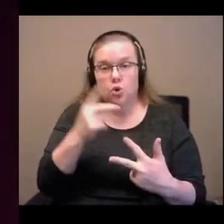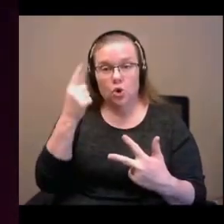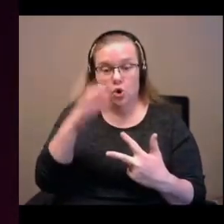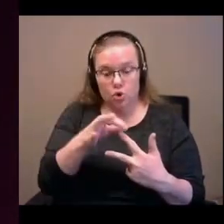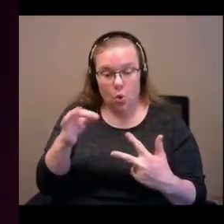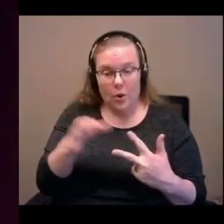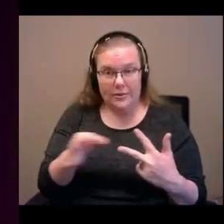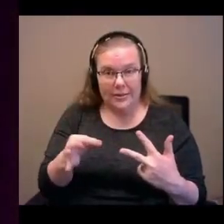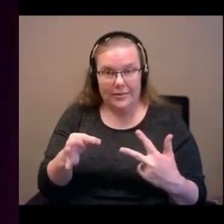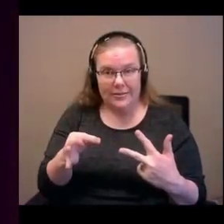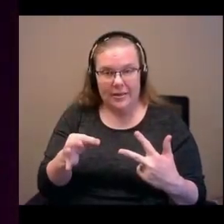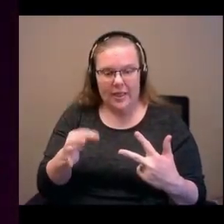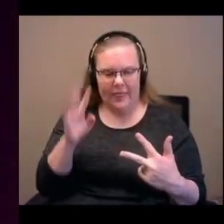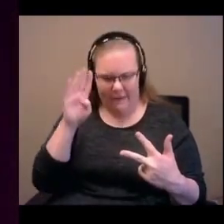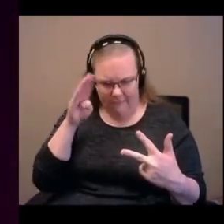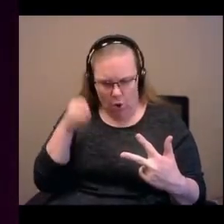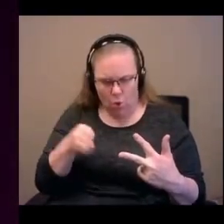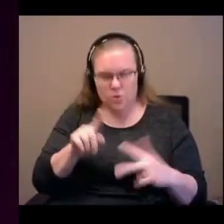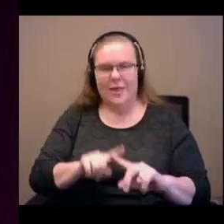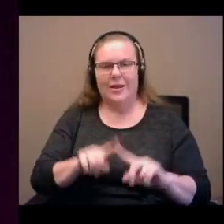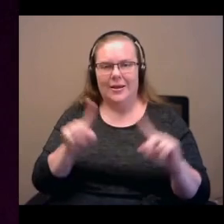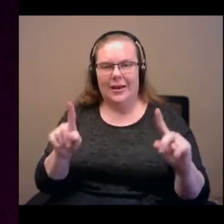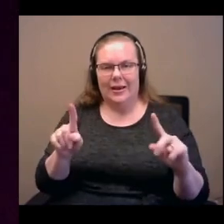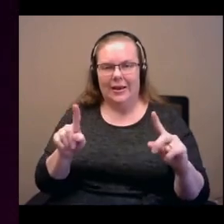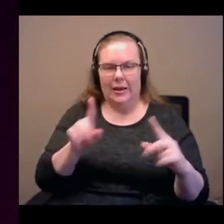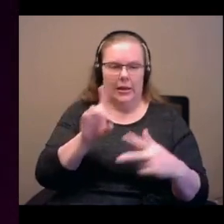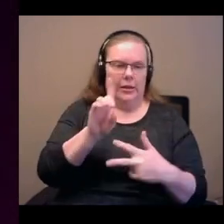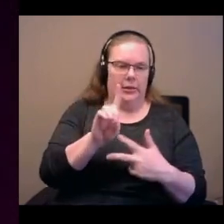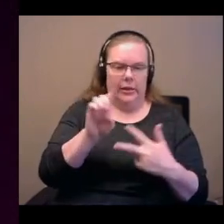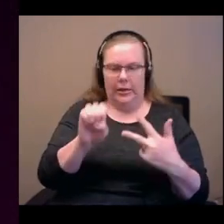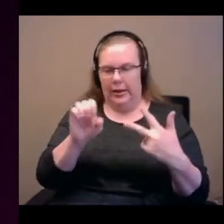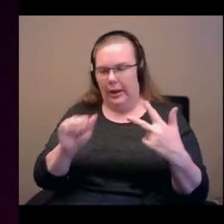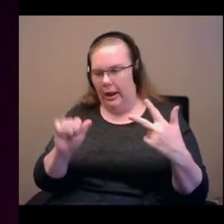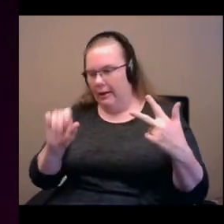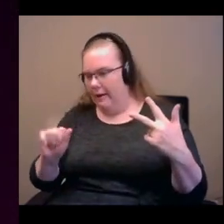between them rather than option D, E, F, A, H, Y, Z…all the other ones that they could do